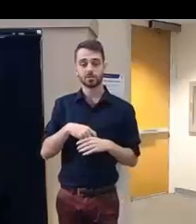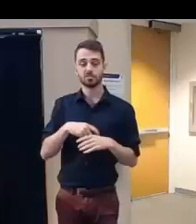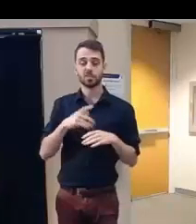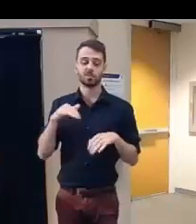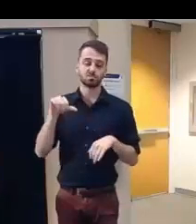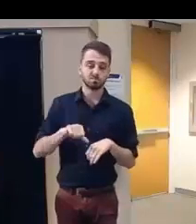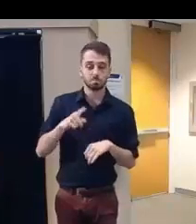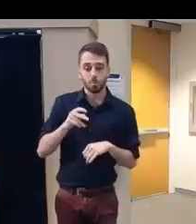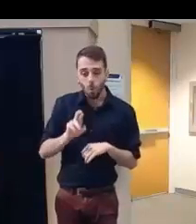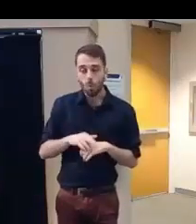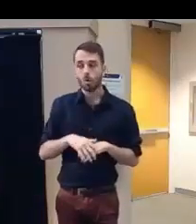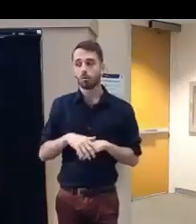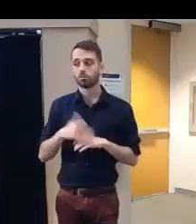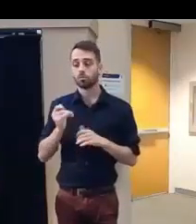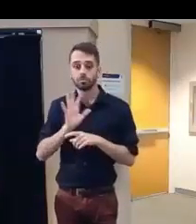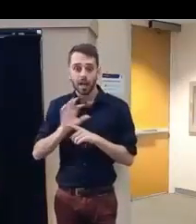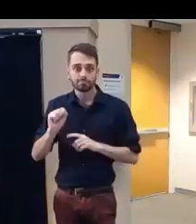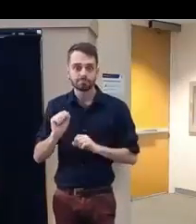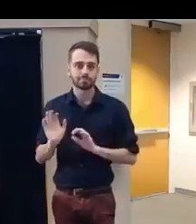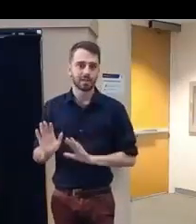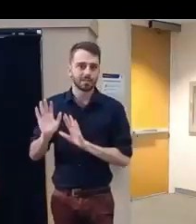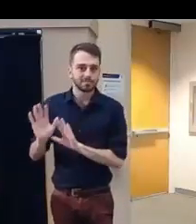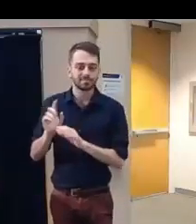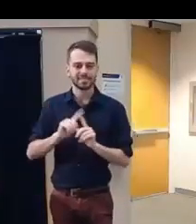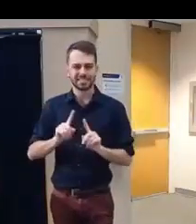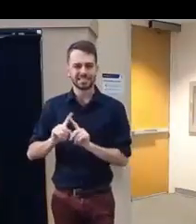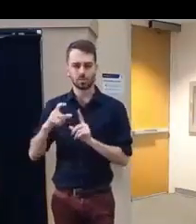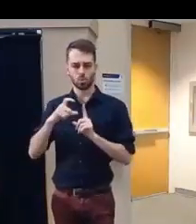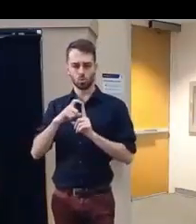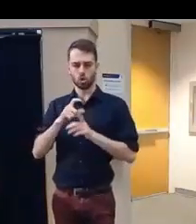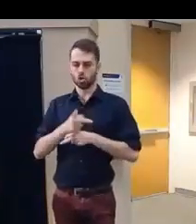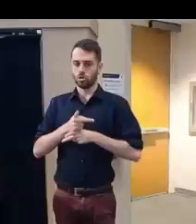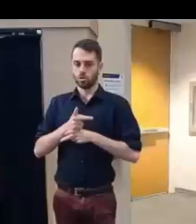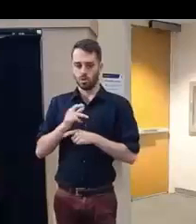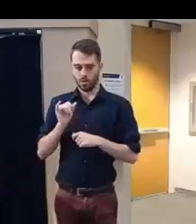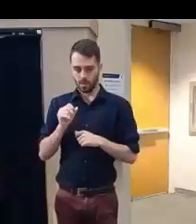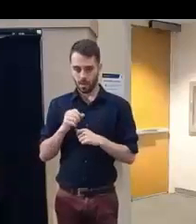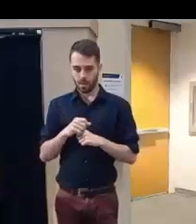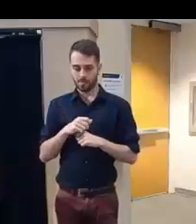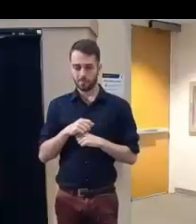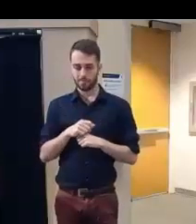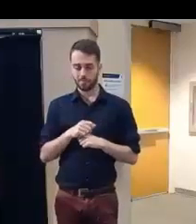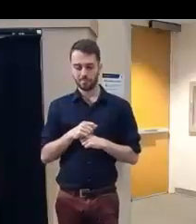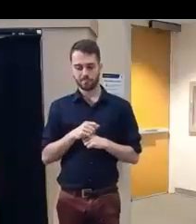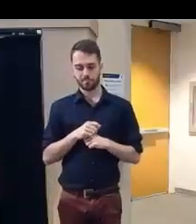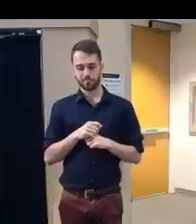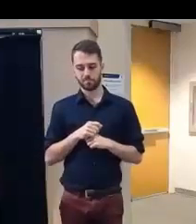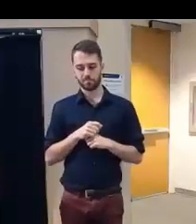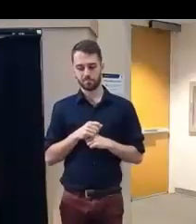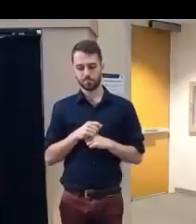evidence which is which are because statements so uh the overall performance was good because